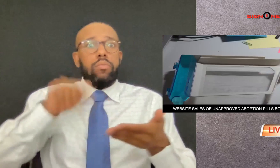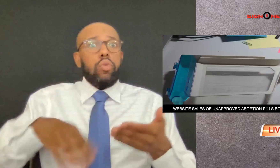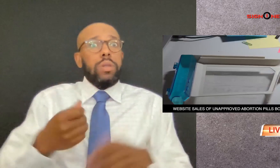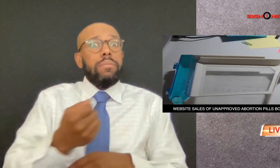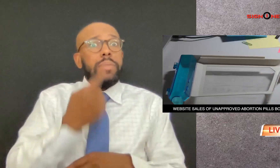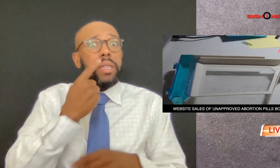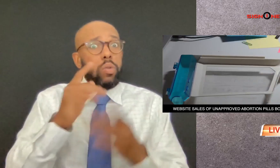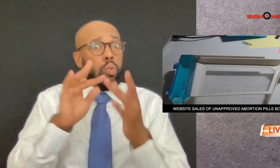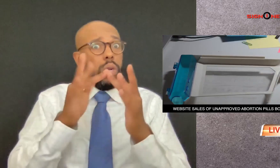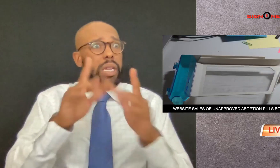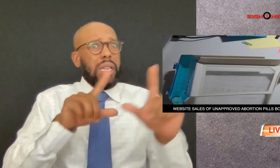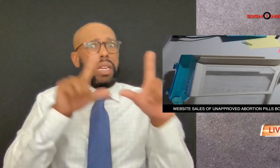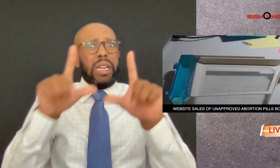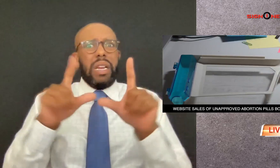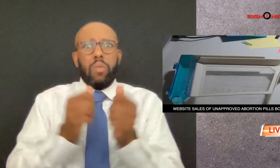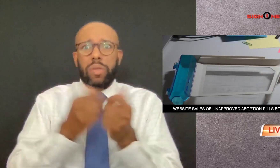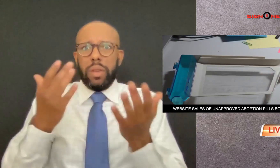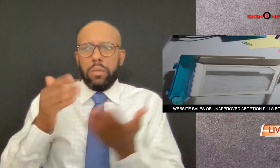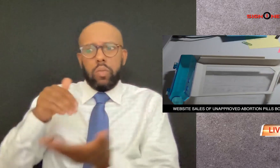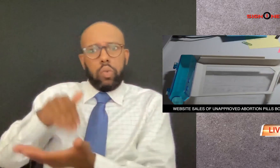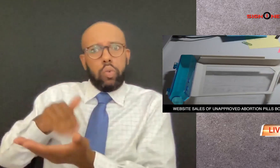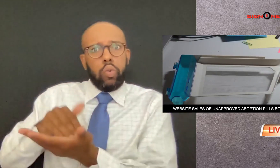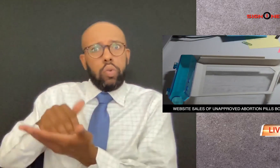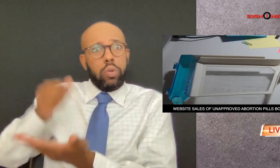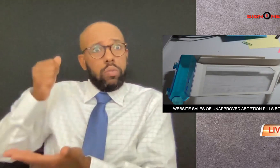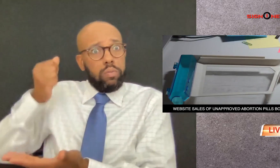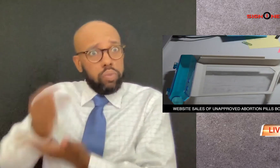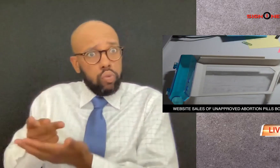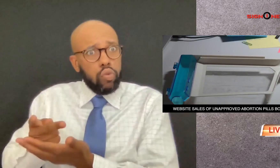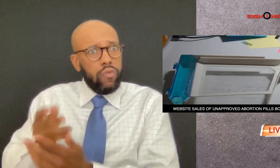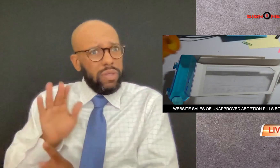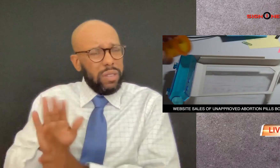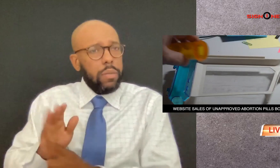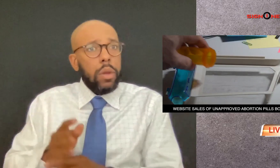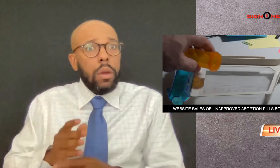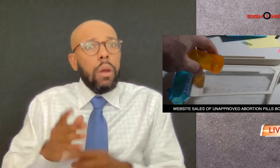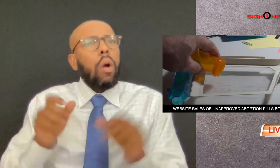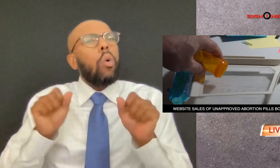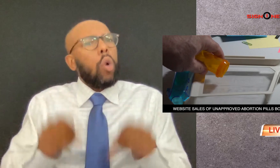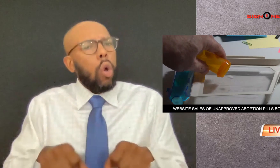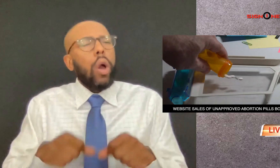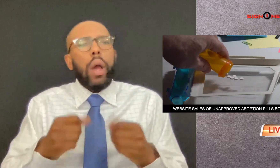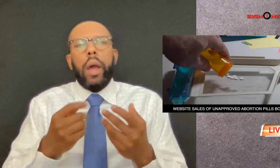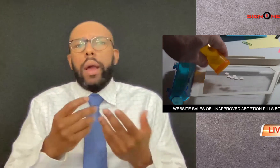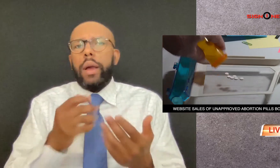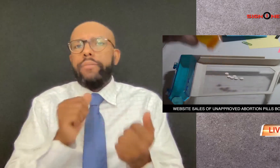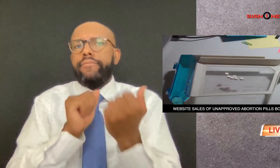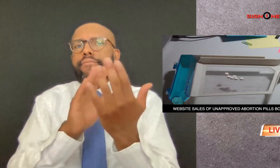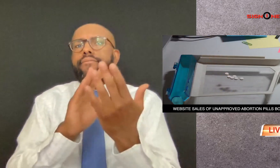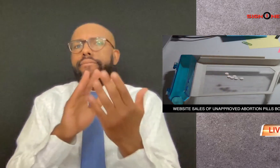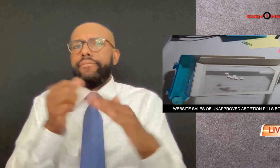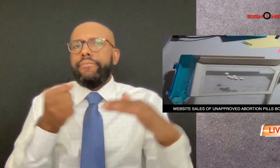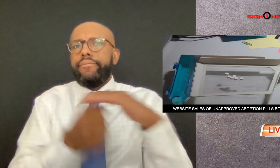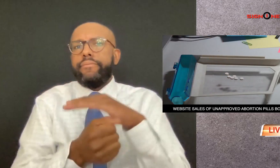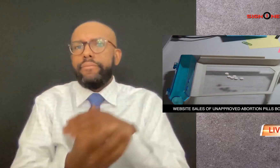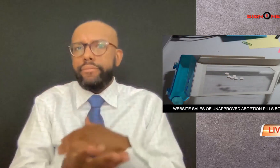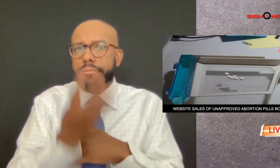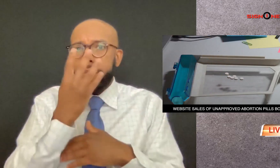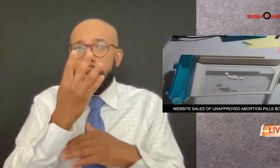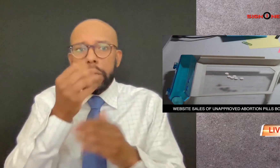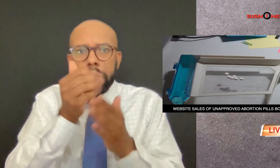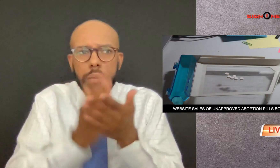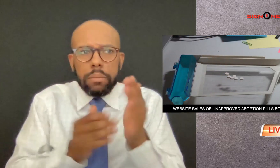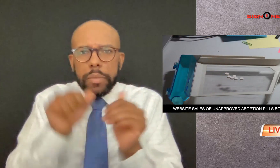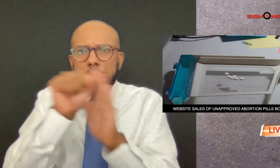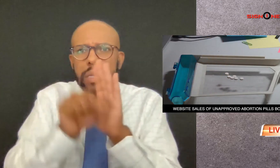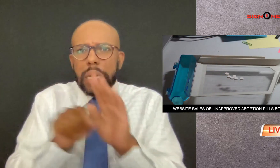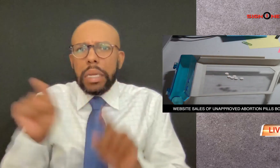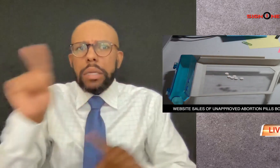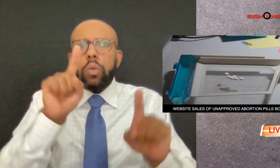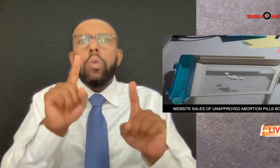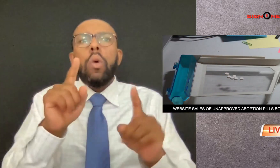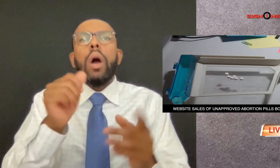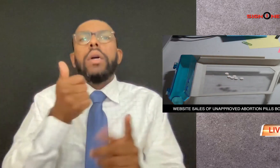the pills could be fake or may arrive too late to be used effectively People who buy